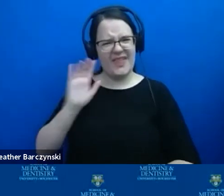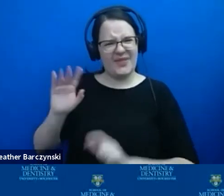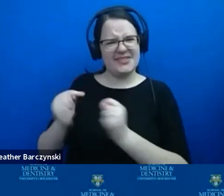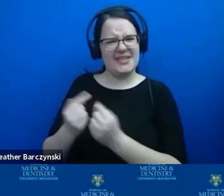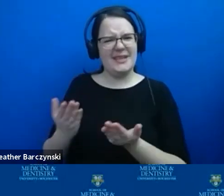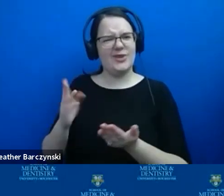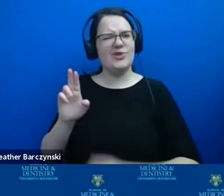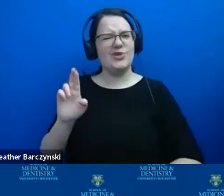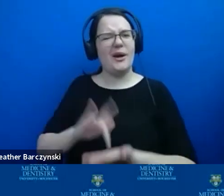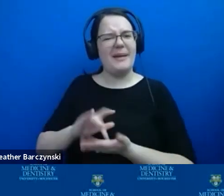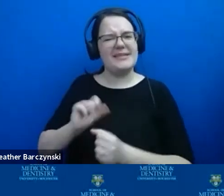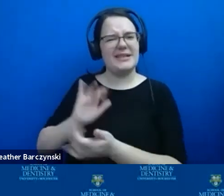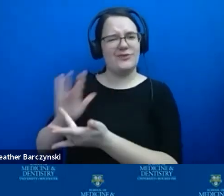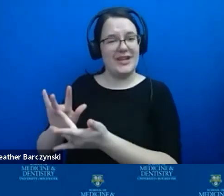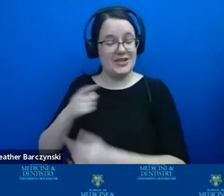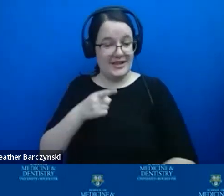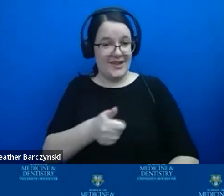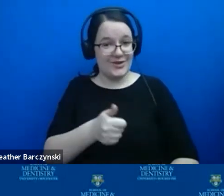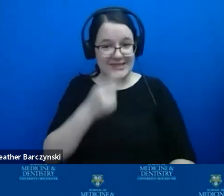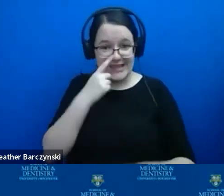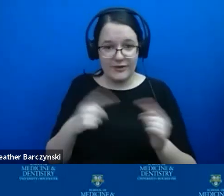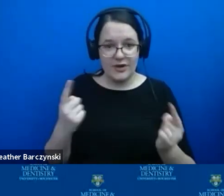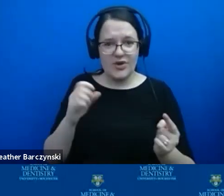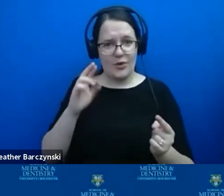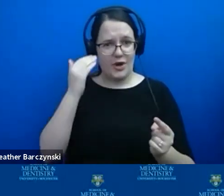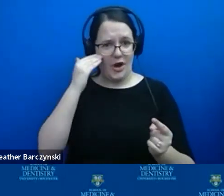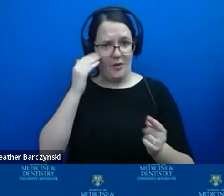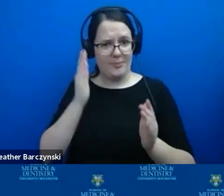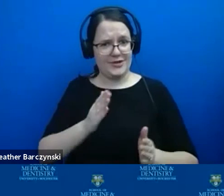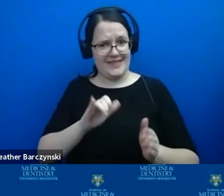if you fall into that group or you know someone else who does our current recommendations is that